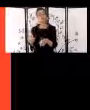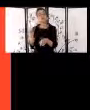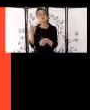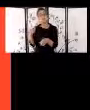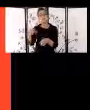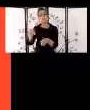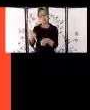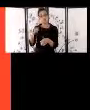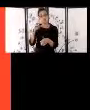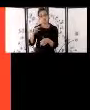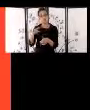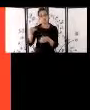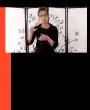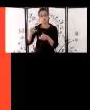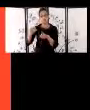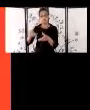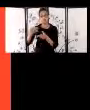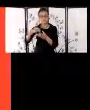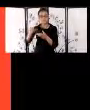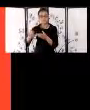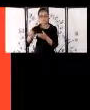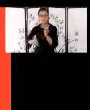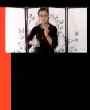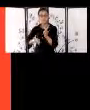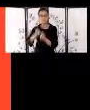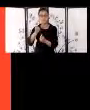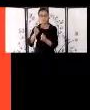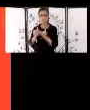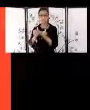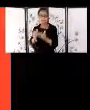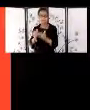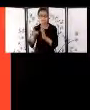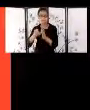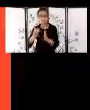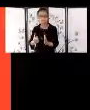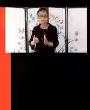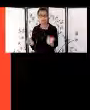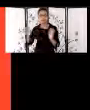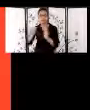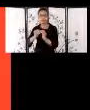a collective project, comes with increased expenses, particularly artist fees for each